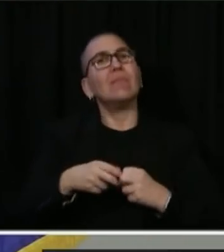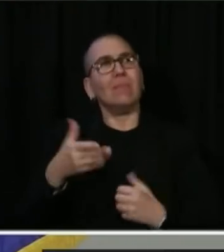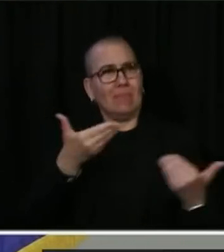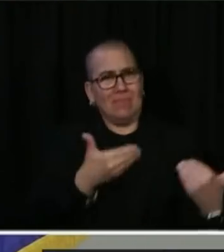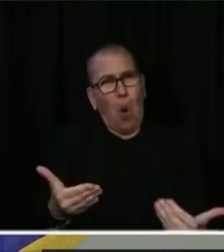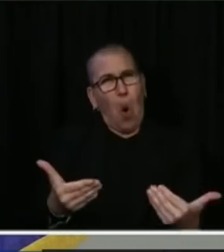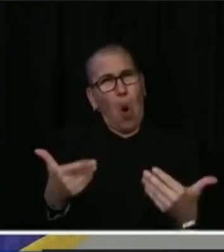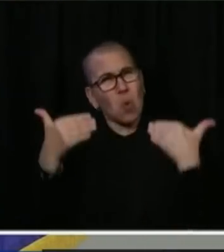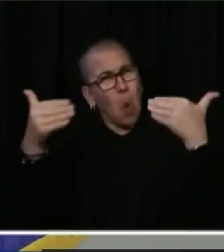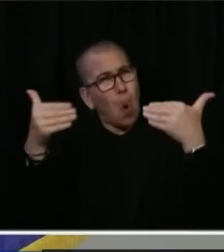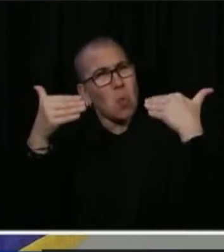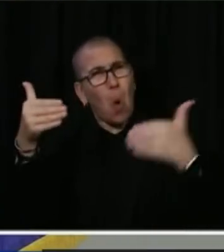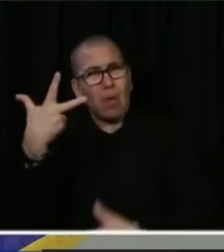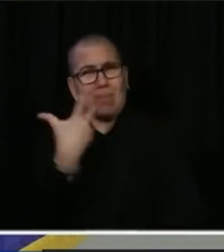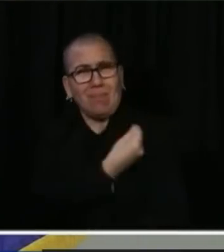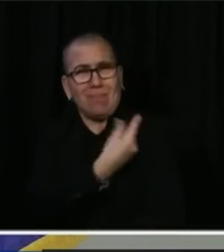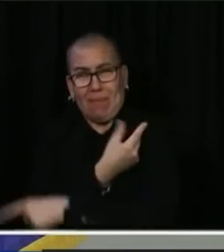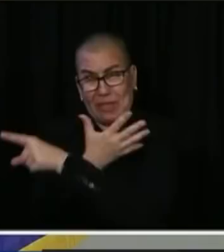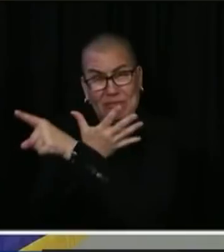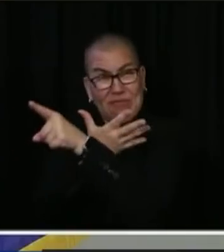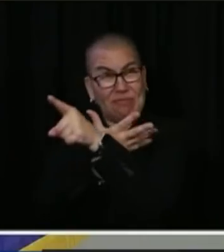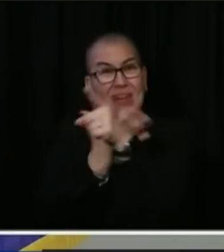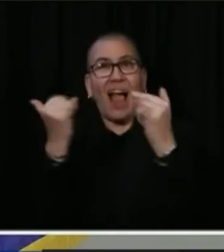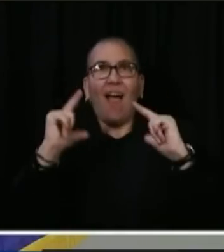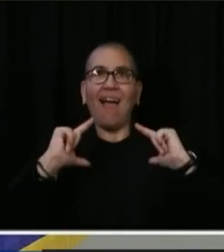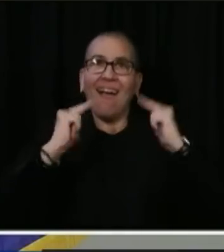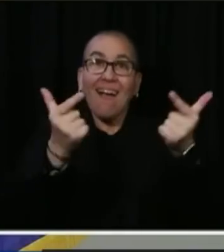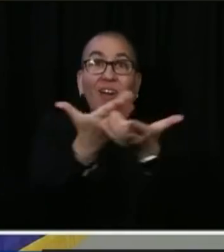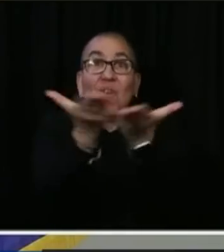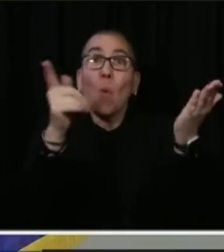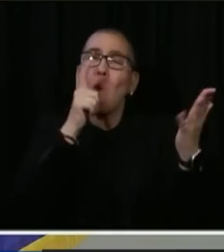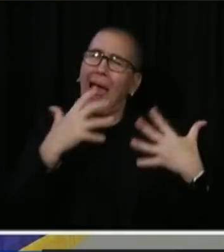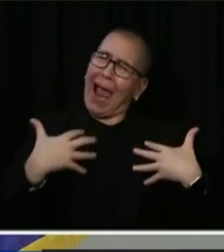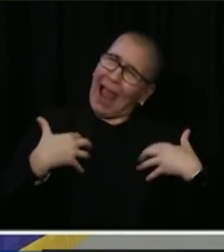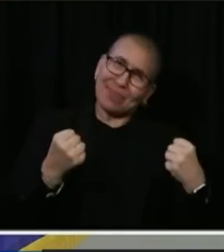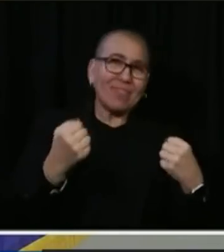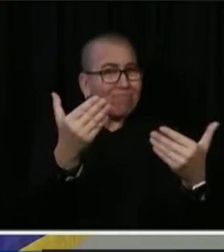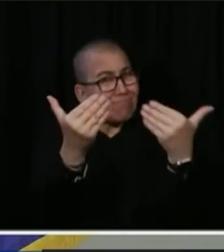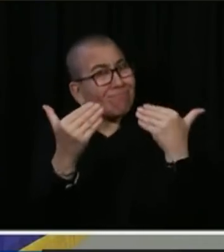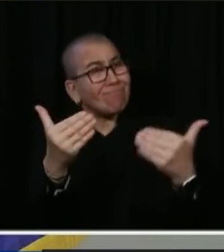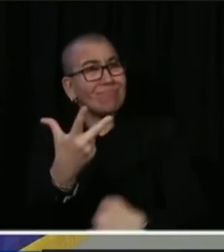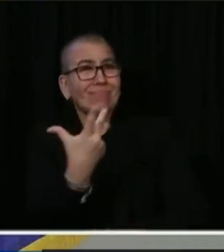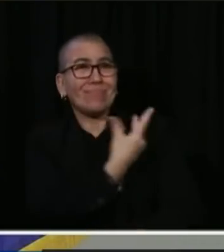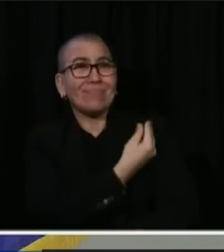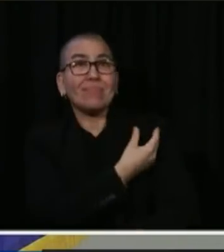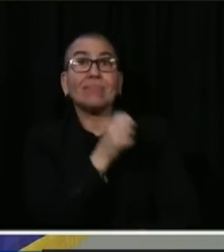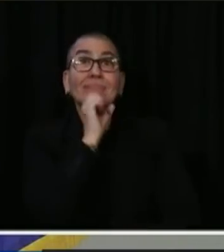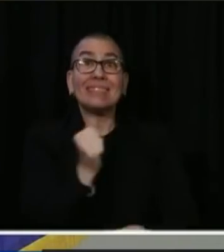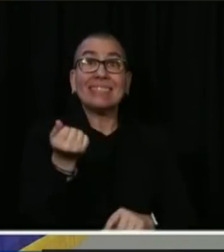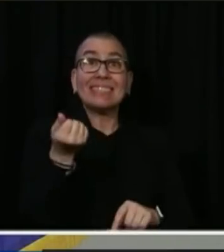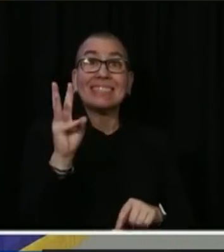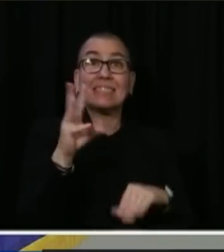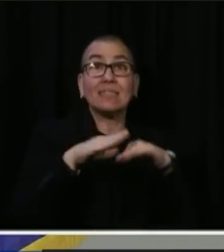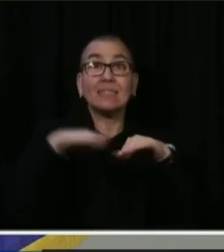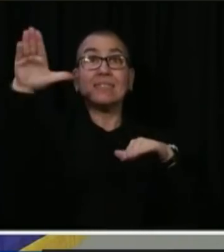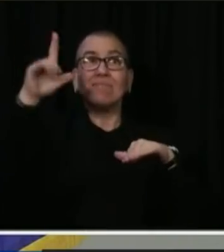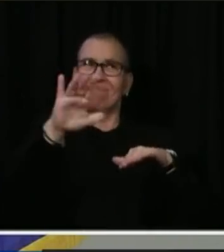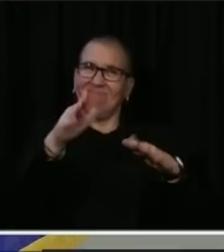THEIRS FIRST, YOU DON'T NEED TO BE IN LINE IN FRONT OF THEM.